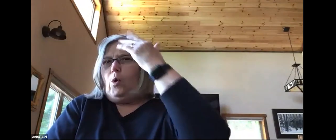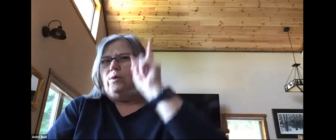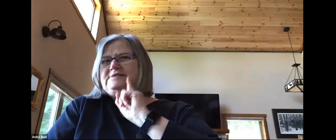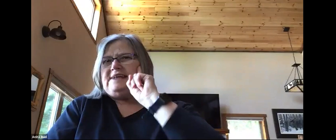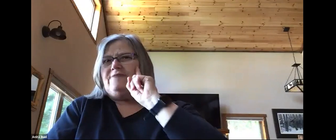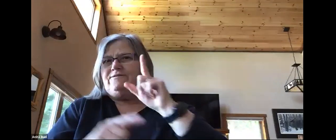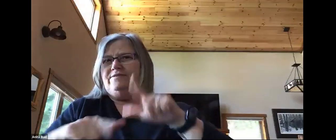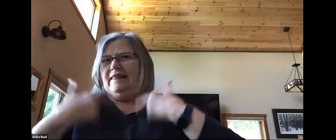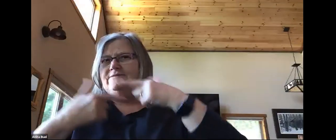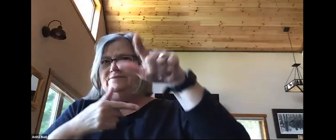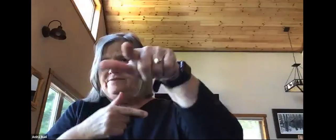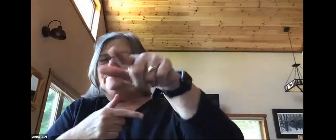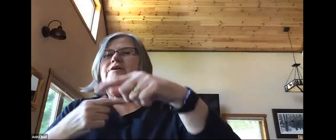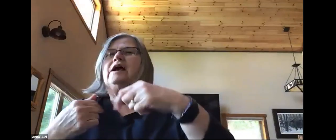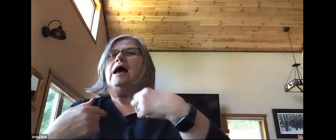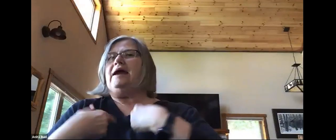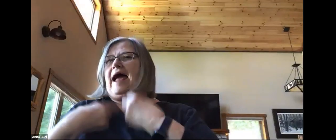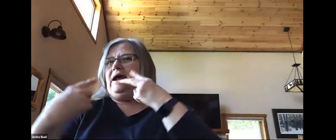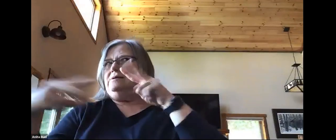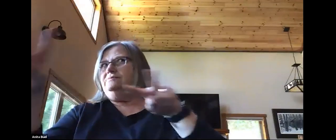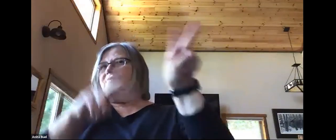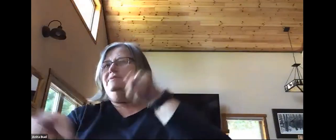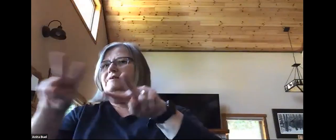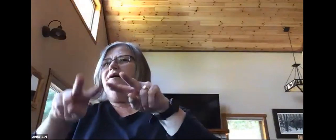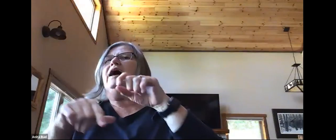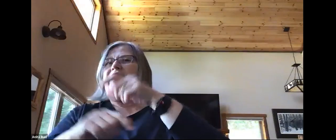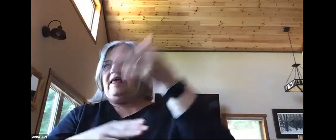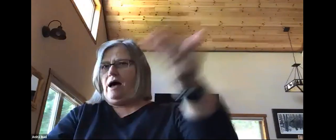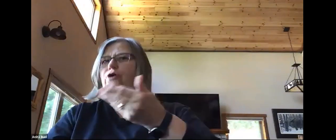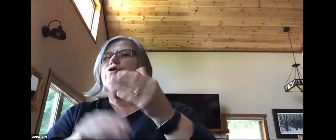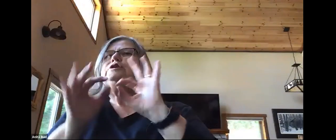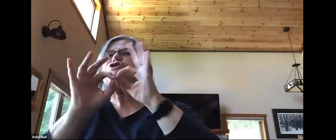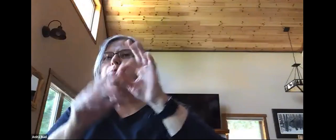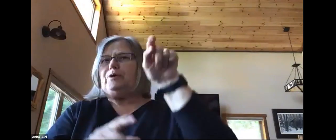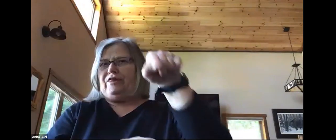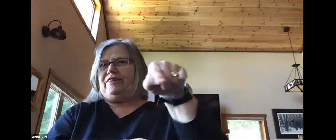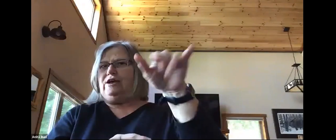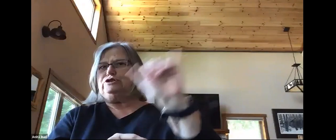actually put me where they knew deaf voters actually would can come to that particular site, and so they